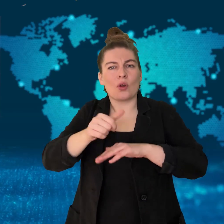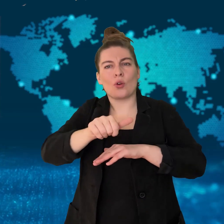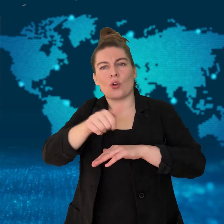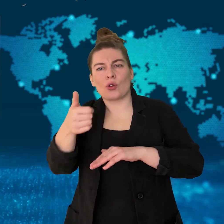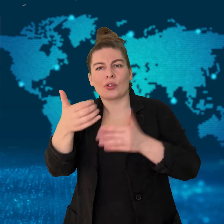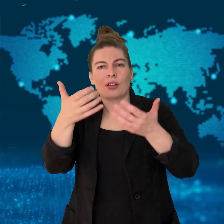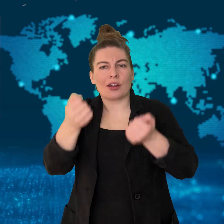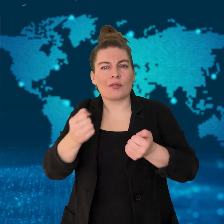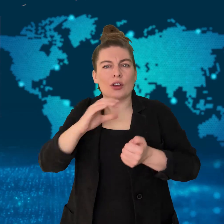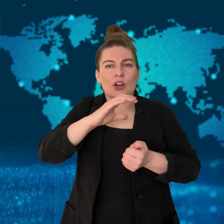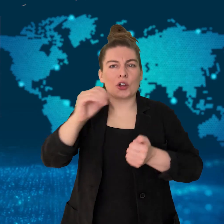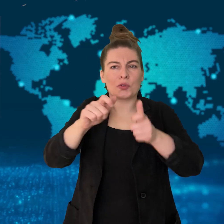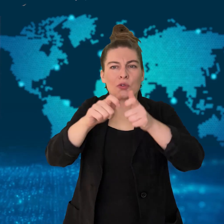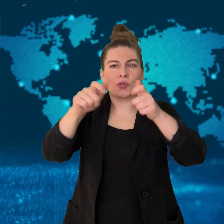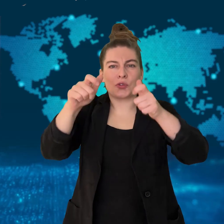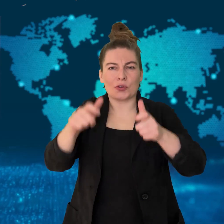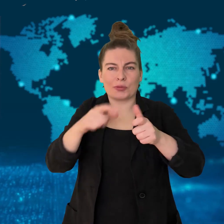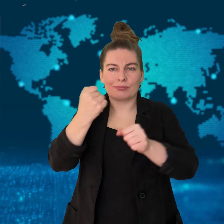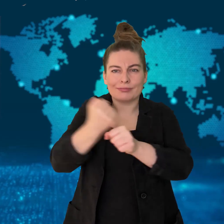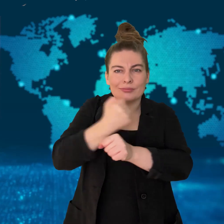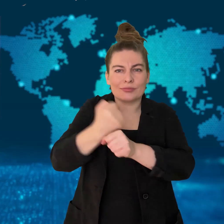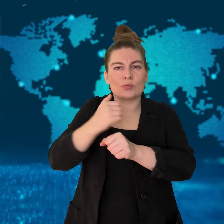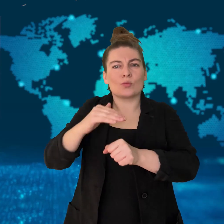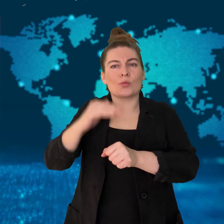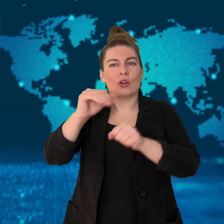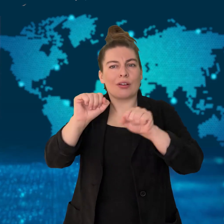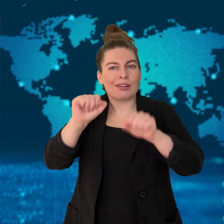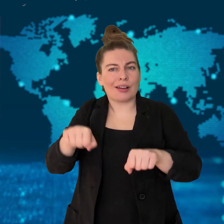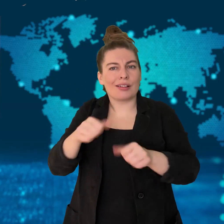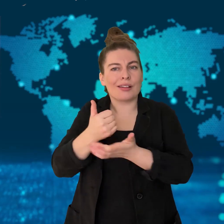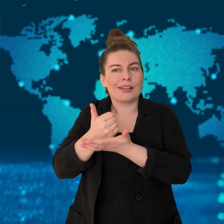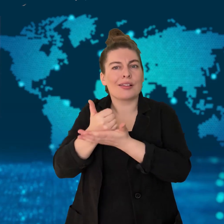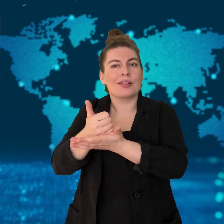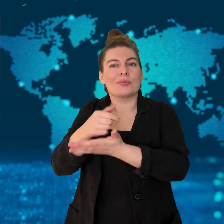deal as well as another deal with a security firm